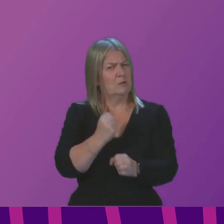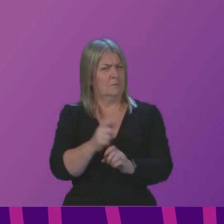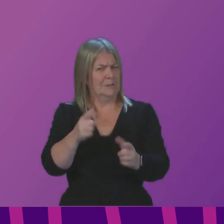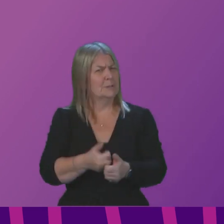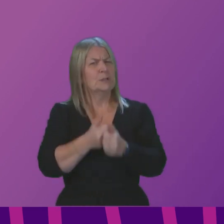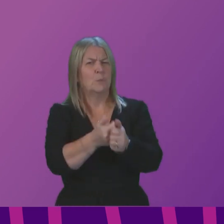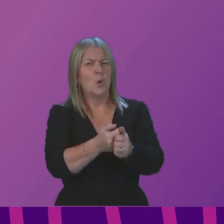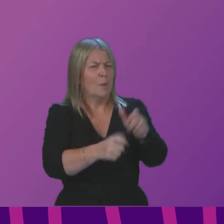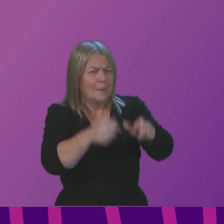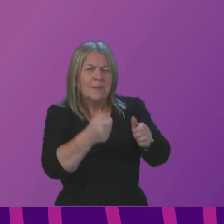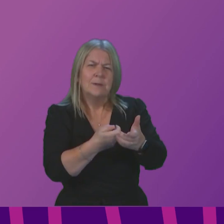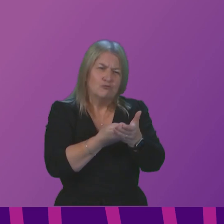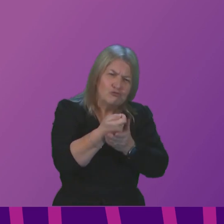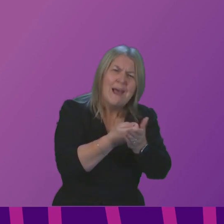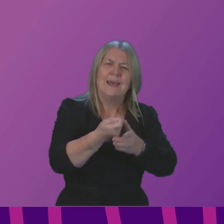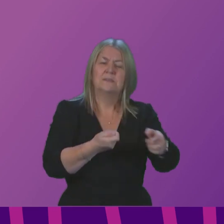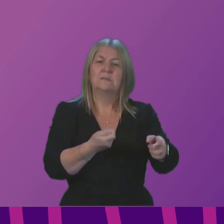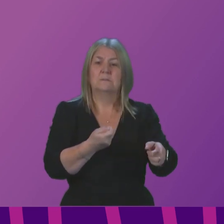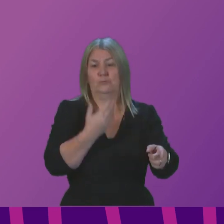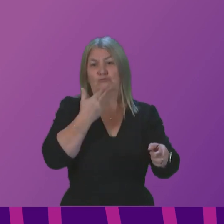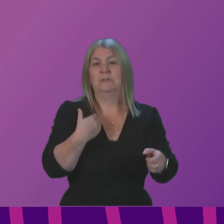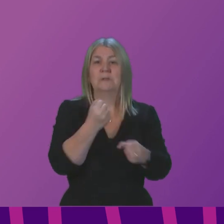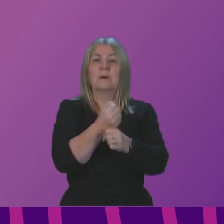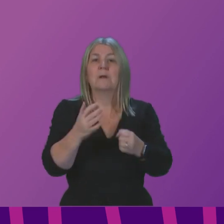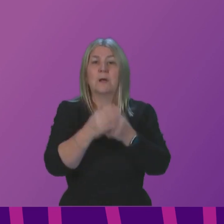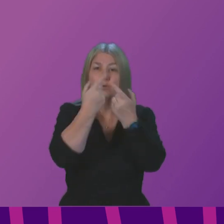in light of University of Glasgow research indicating that around a quarter of private